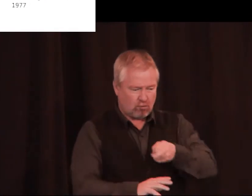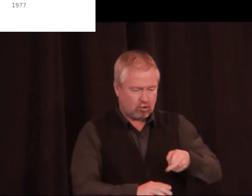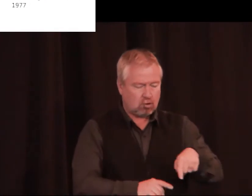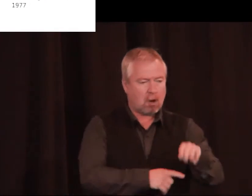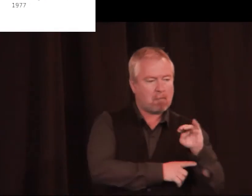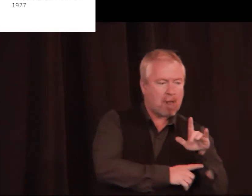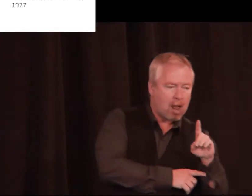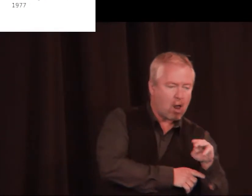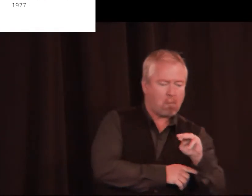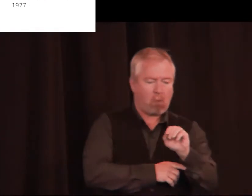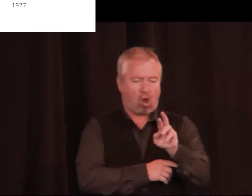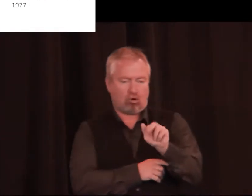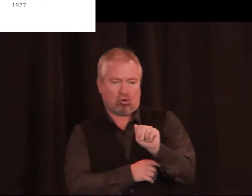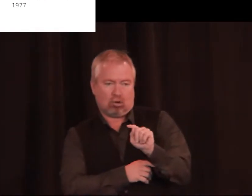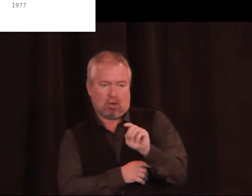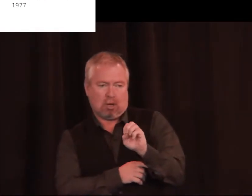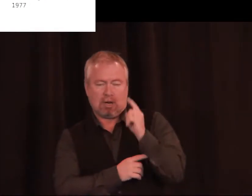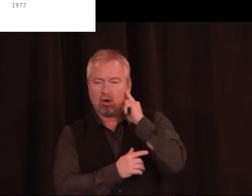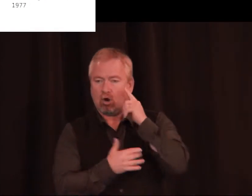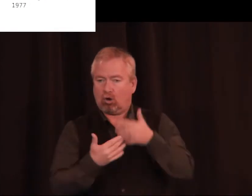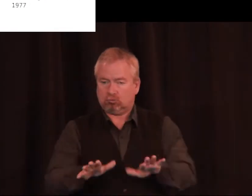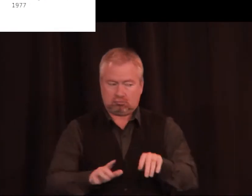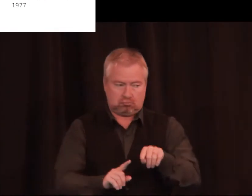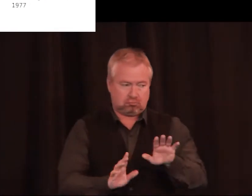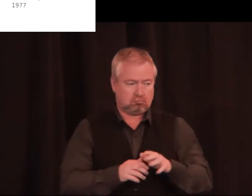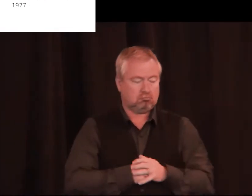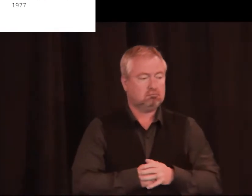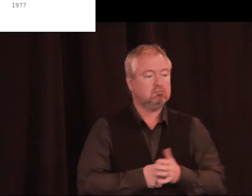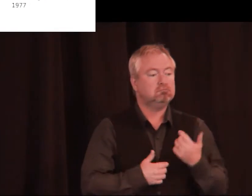And we really don't know a lot about this population.